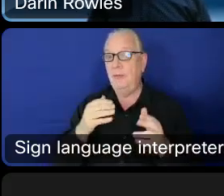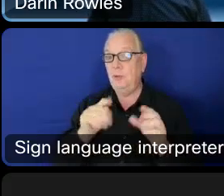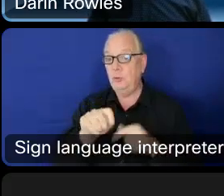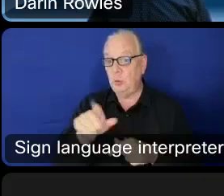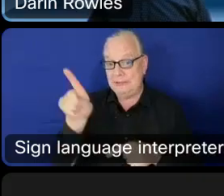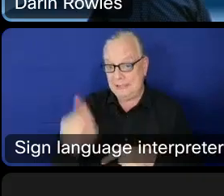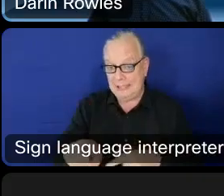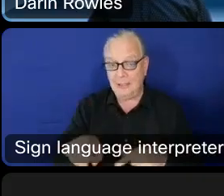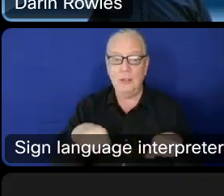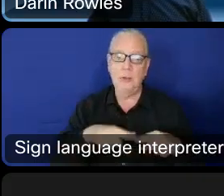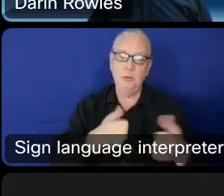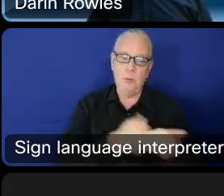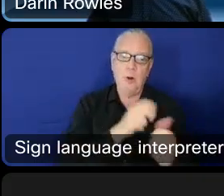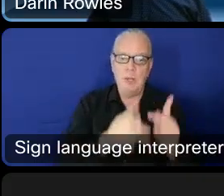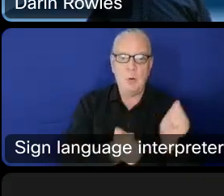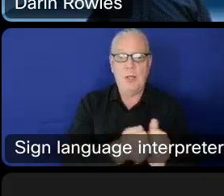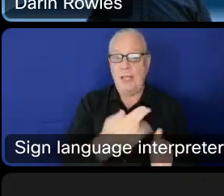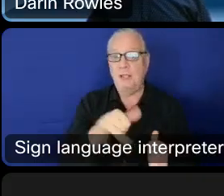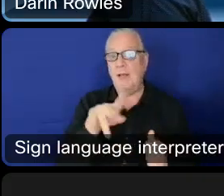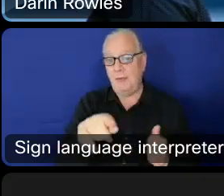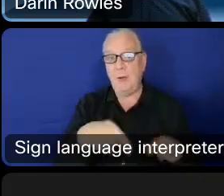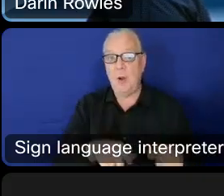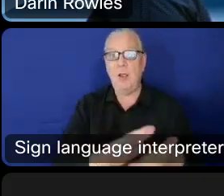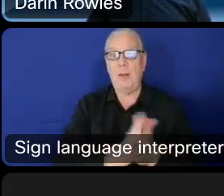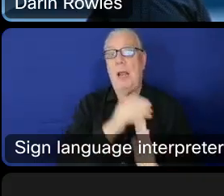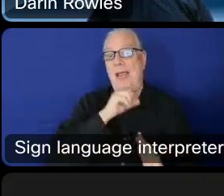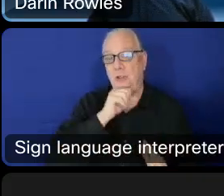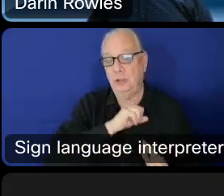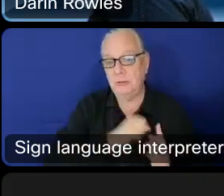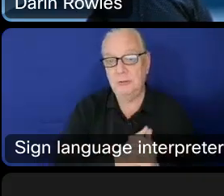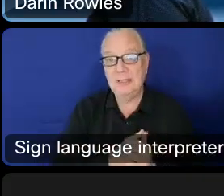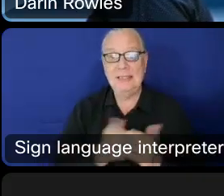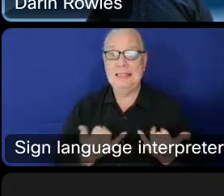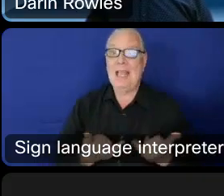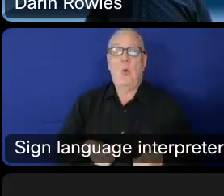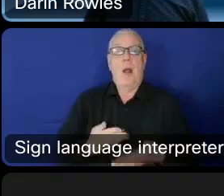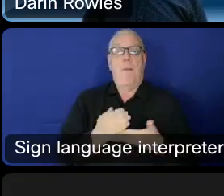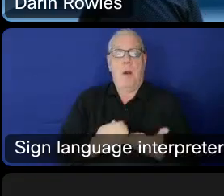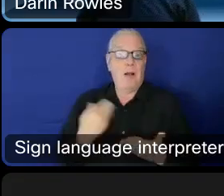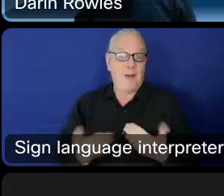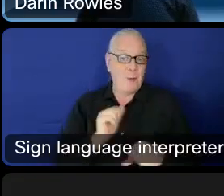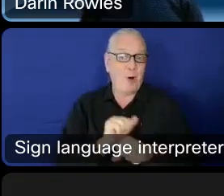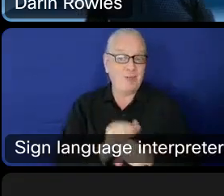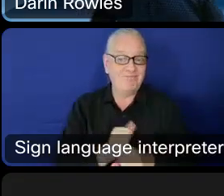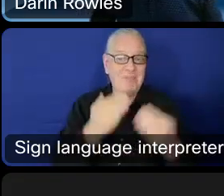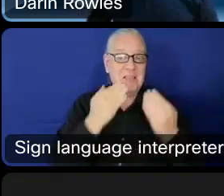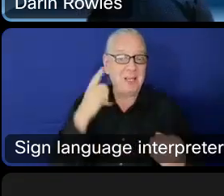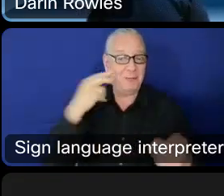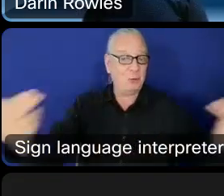they can live their best life. Today's session is just one piece of that work. Thank you for joining us. I'm excited for